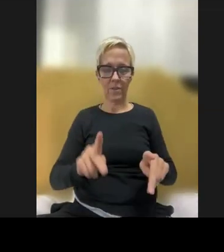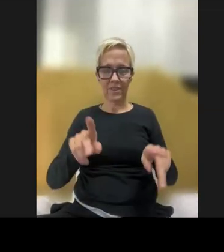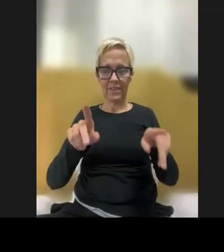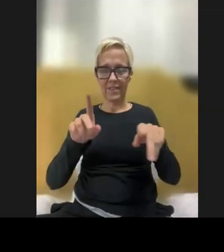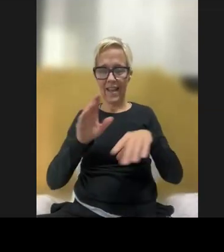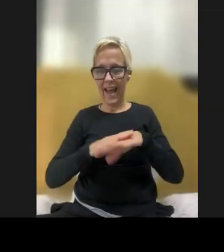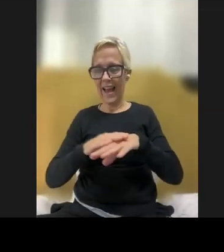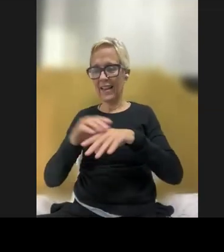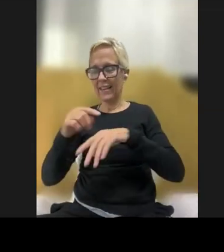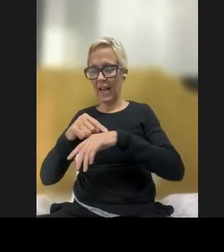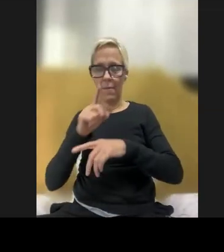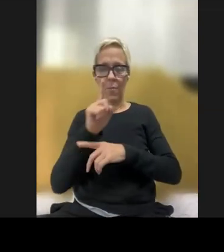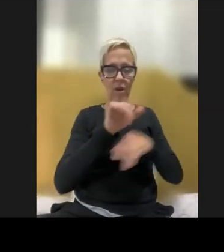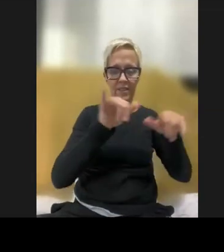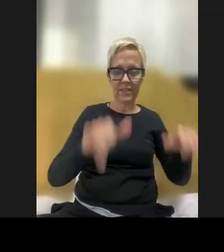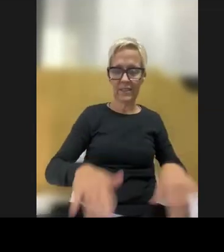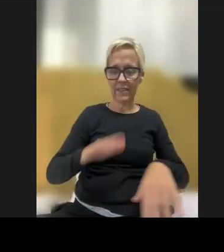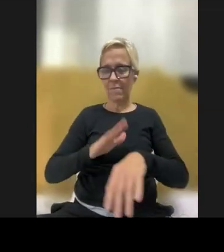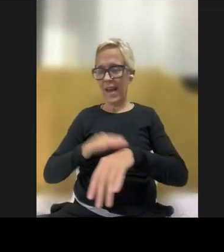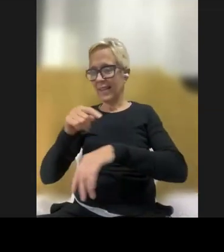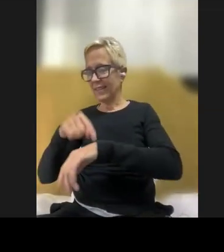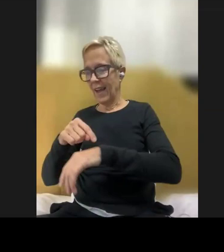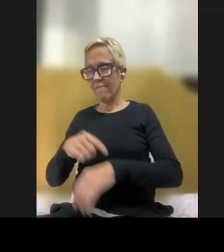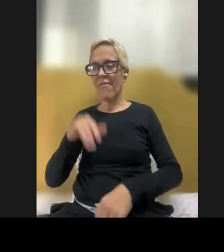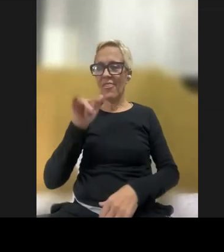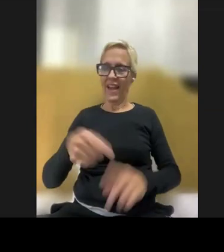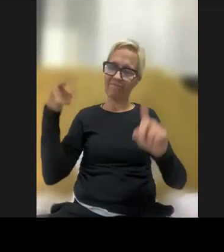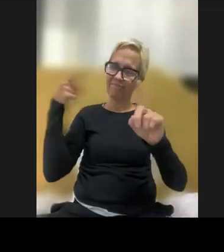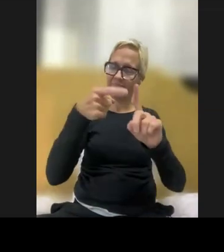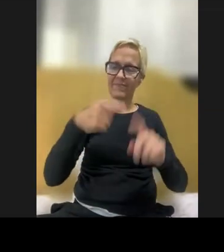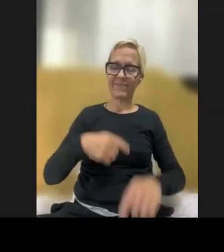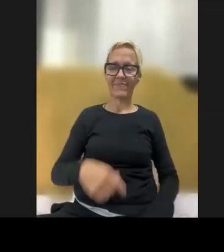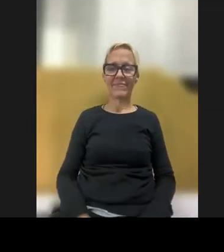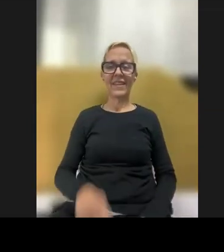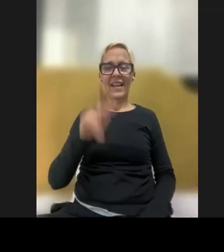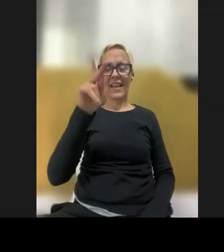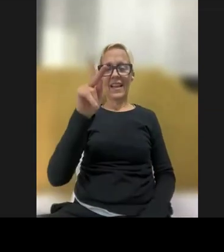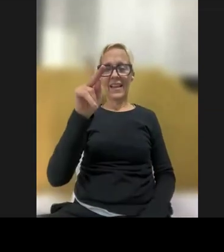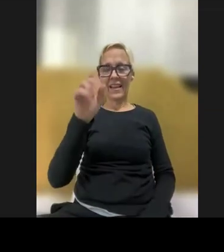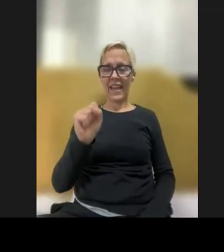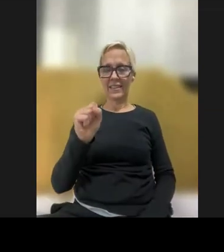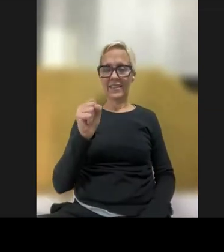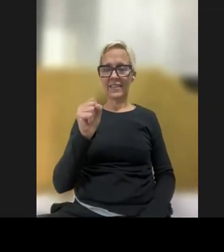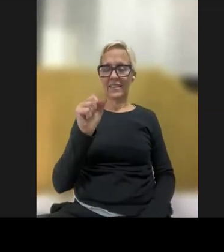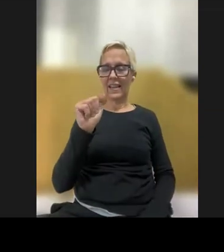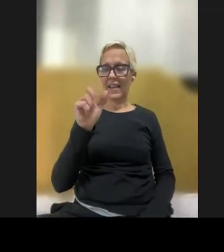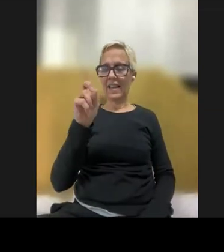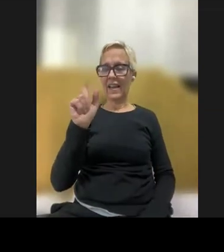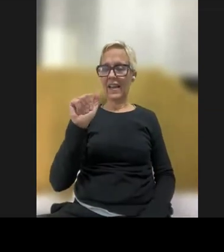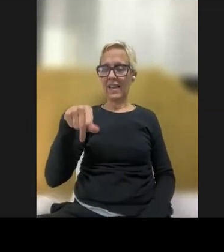I'm going to write that down and Tut it on my desk. One person a time, one system at a time.